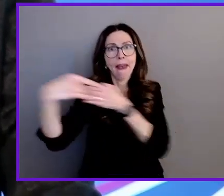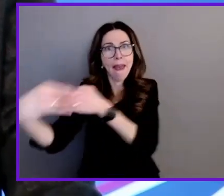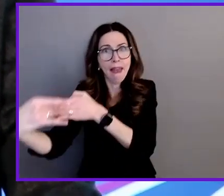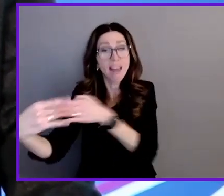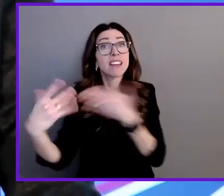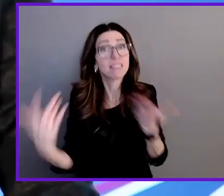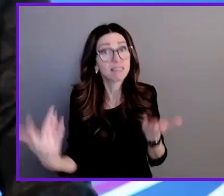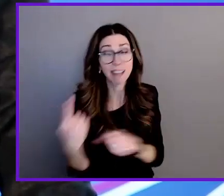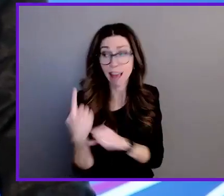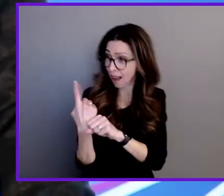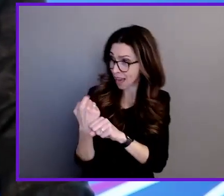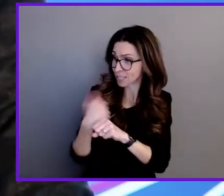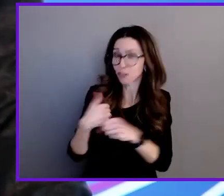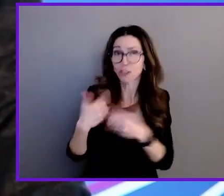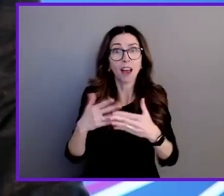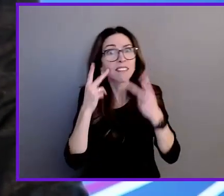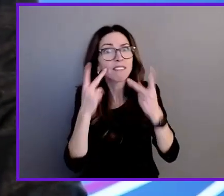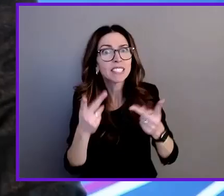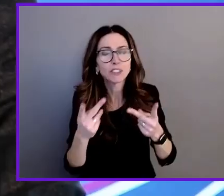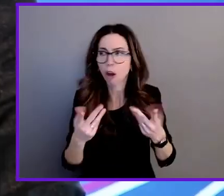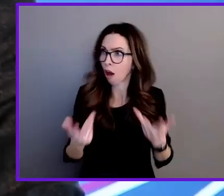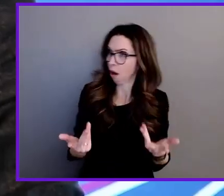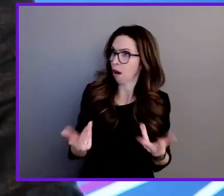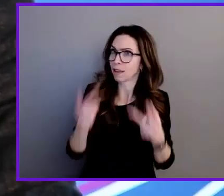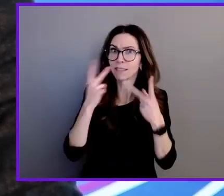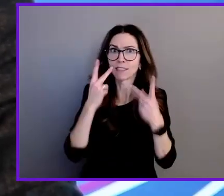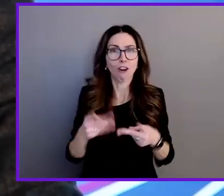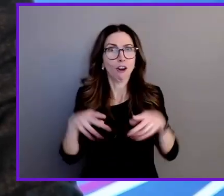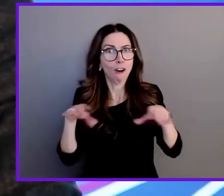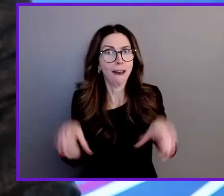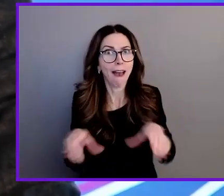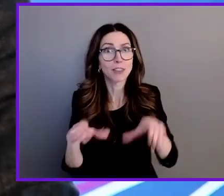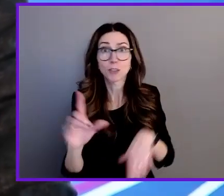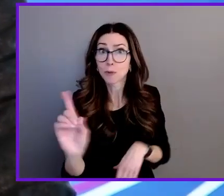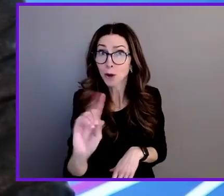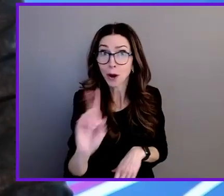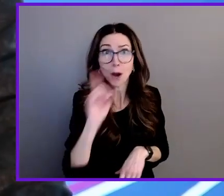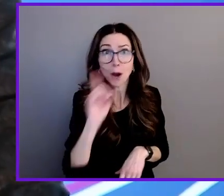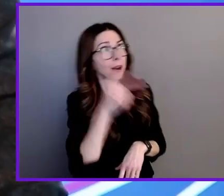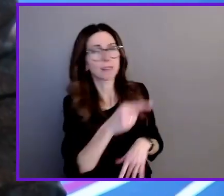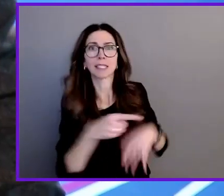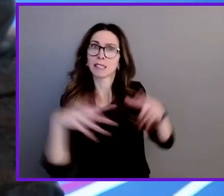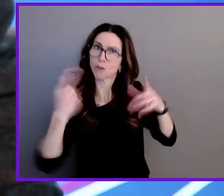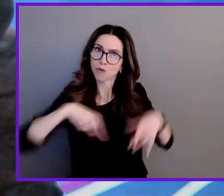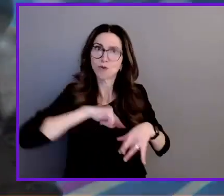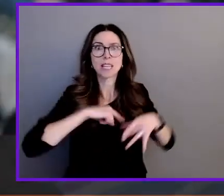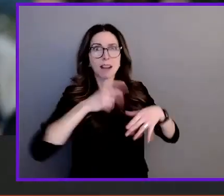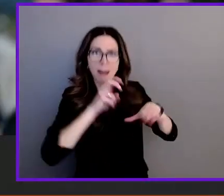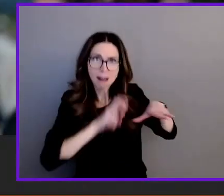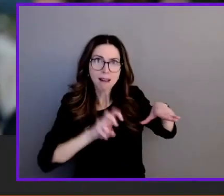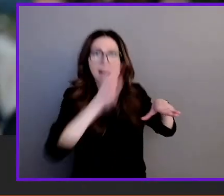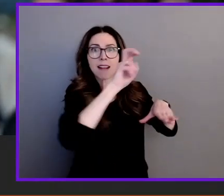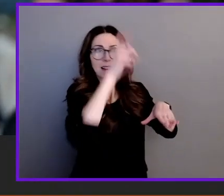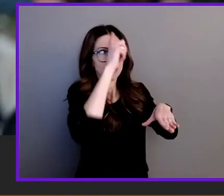travelled with the organization’s board and senior leaders to the North. In our strategic plan, we made the commitment to strengthen our